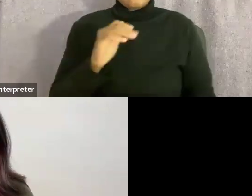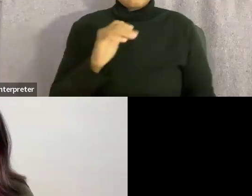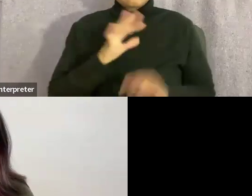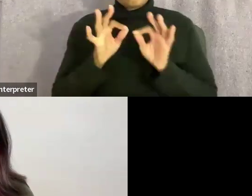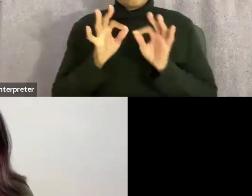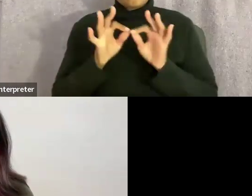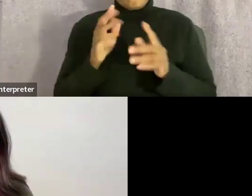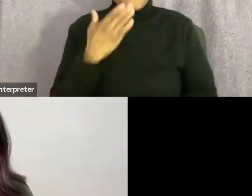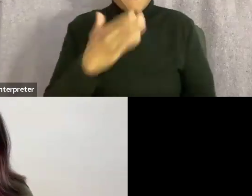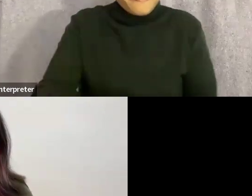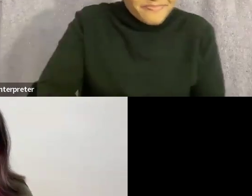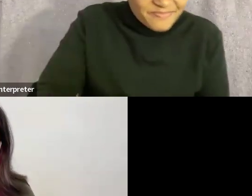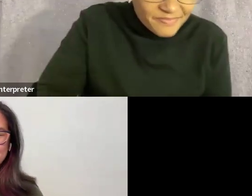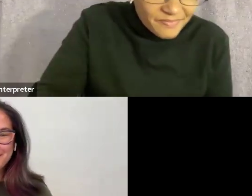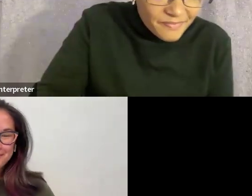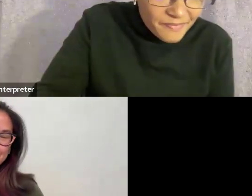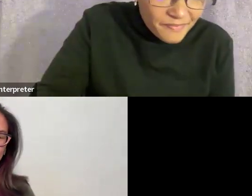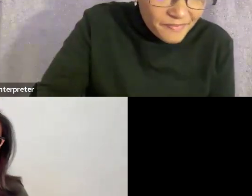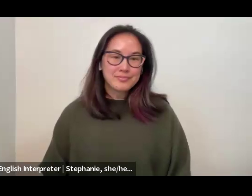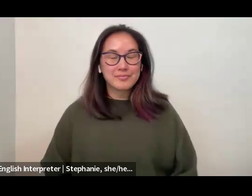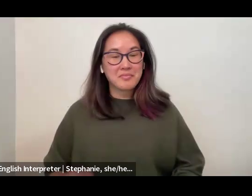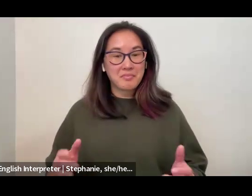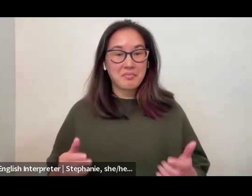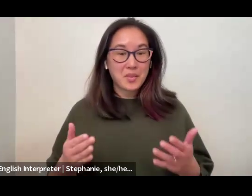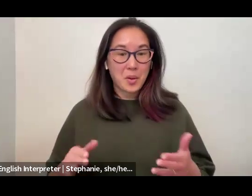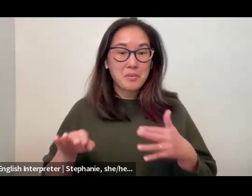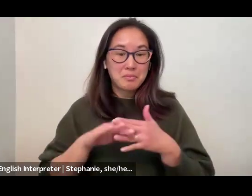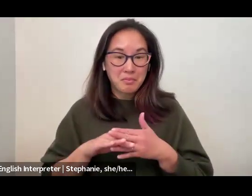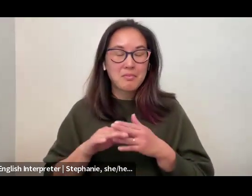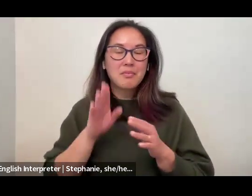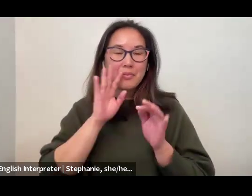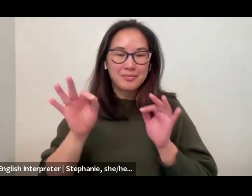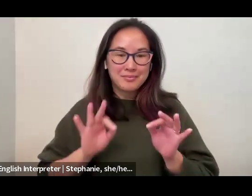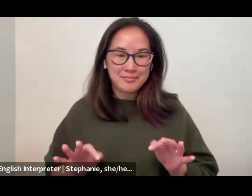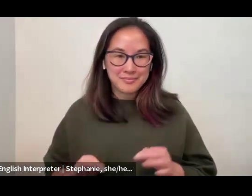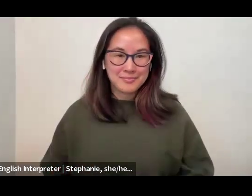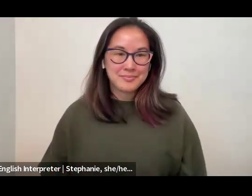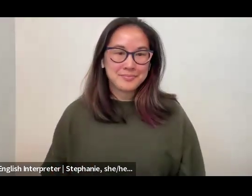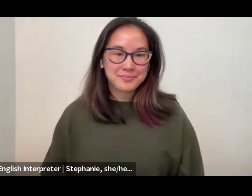All righty? Breathe, take your pause, and I will explain the next one.